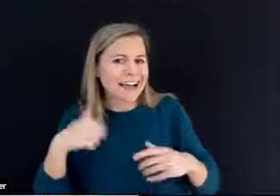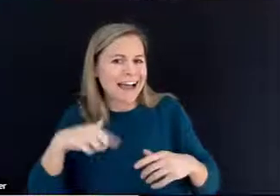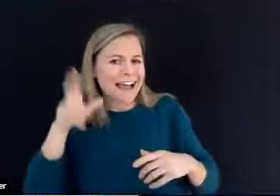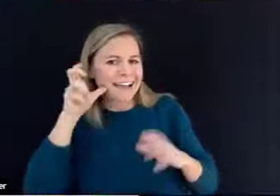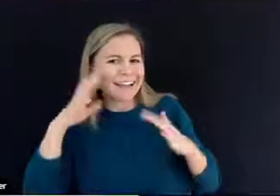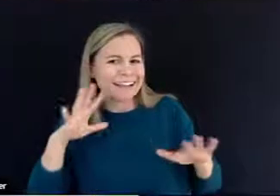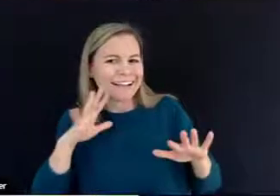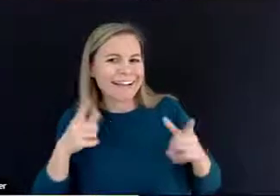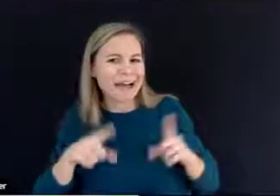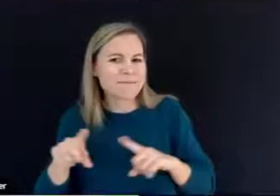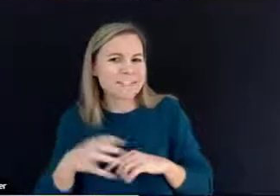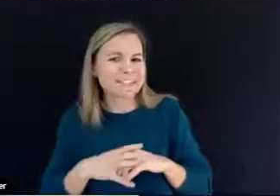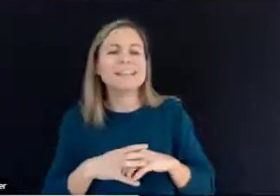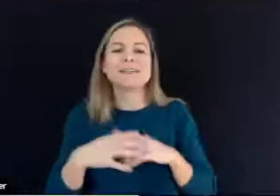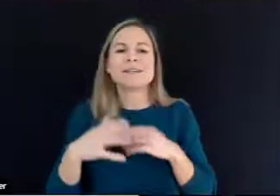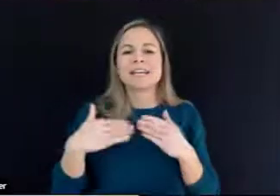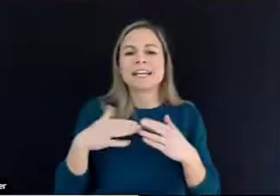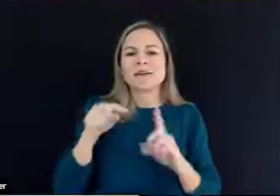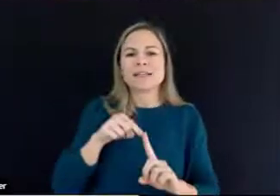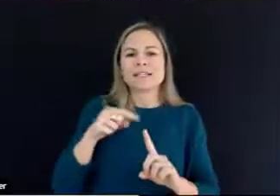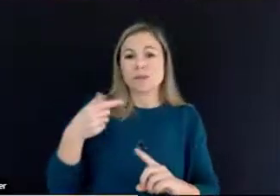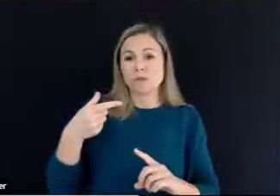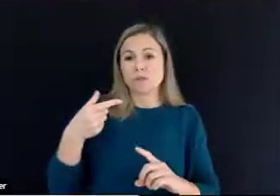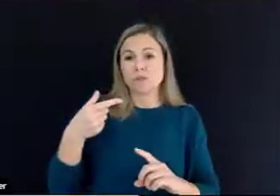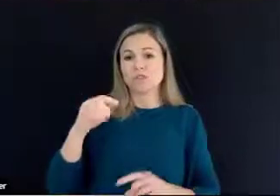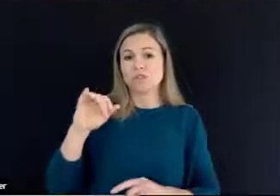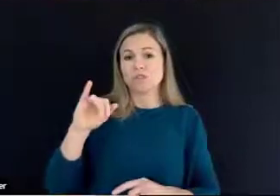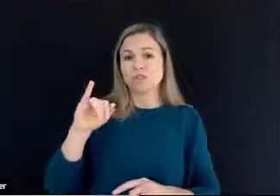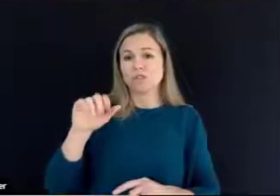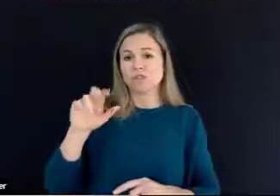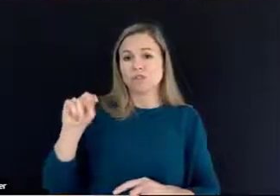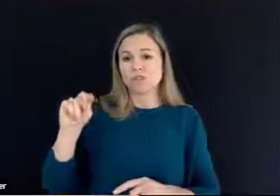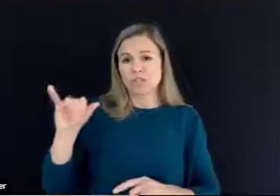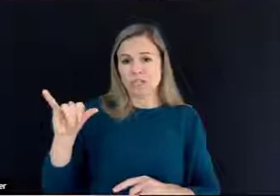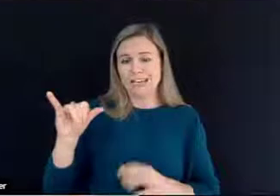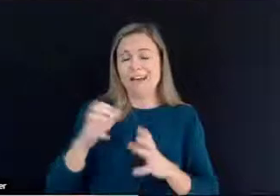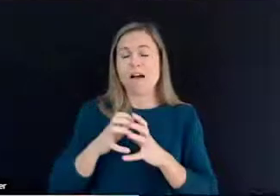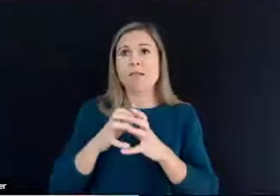So, Ginny had a lot of medical management,